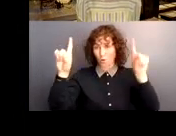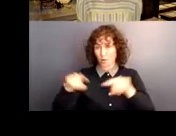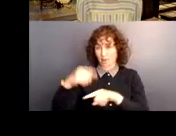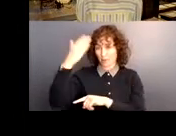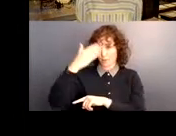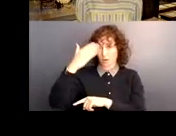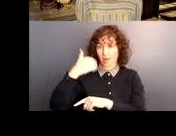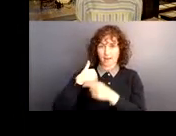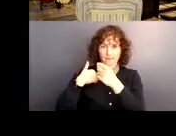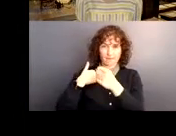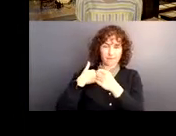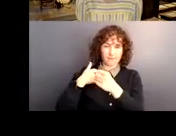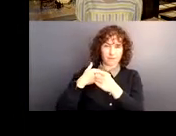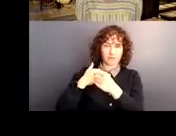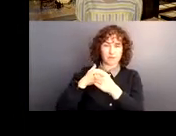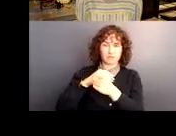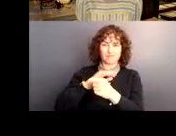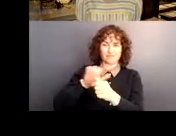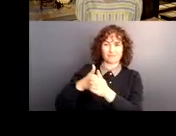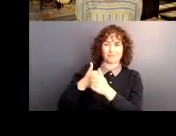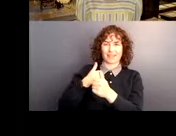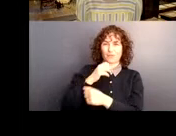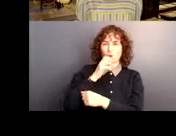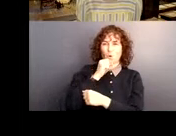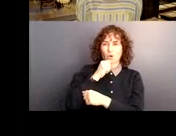and behind where the orange there is a sink and a faucet